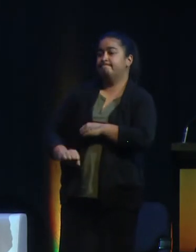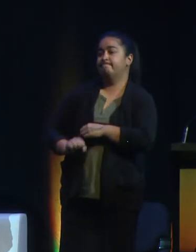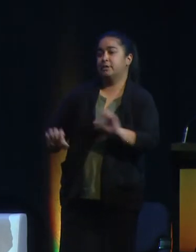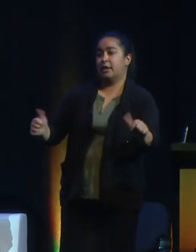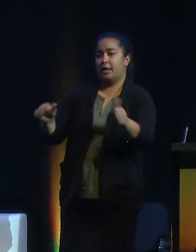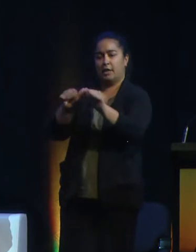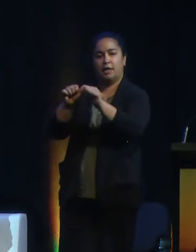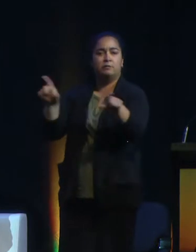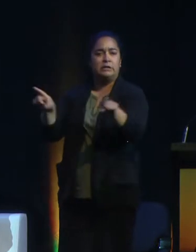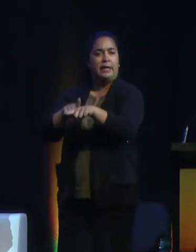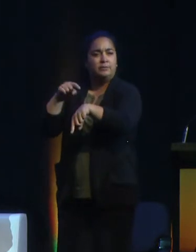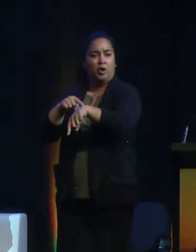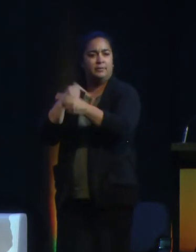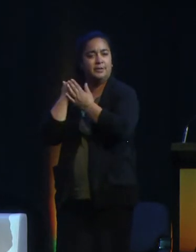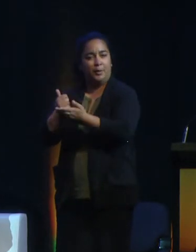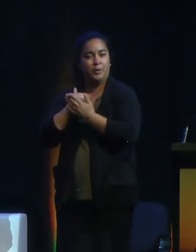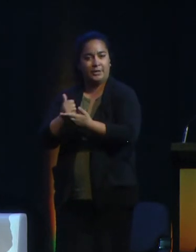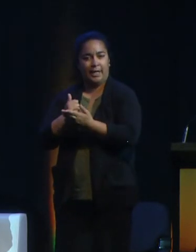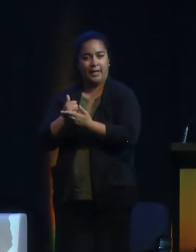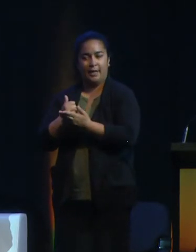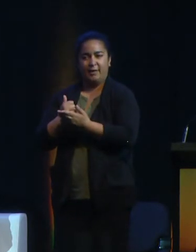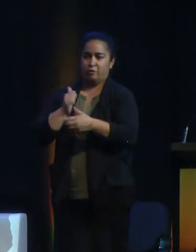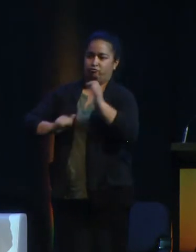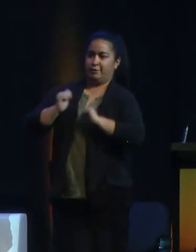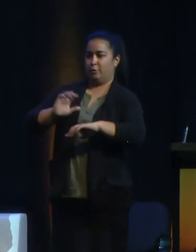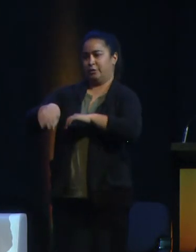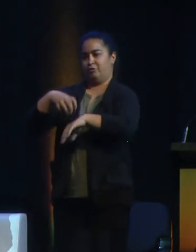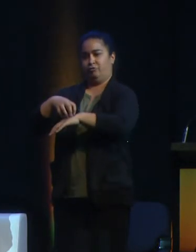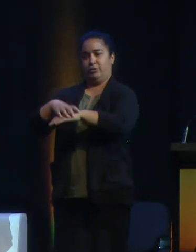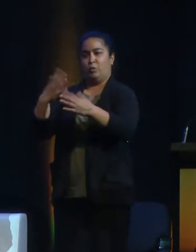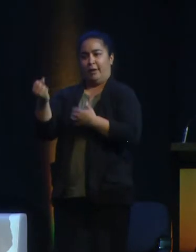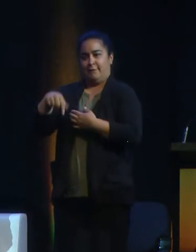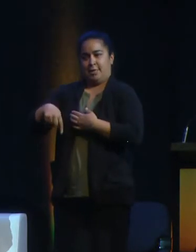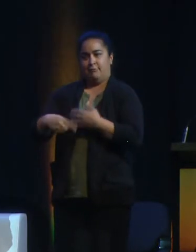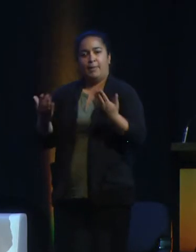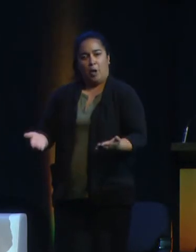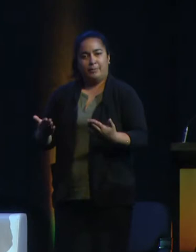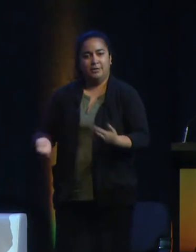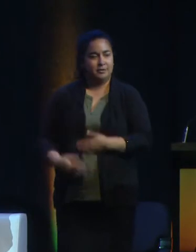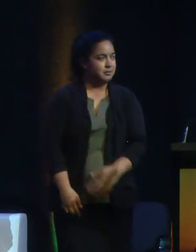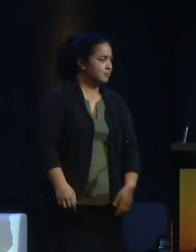as of course supporting our existing training organisations and providers. Training and